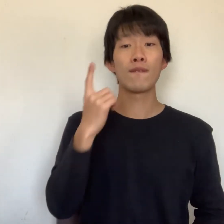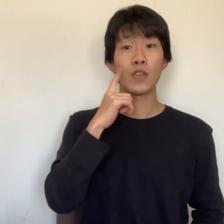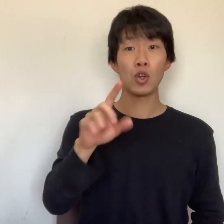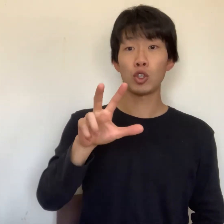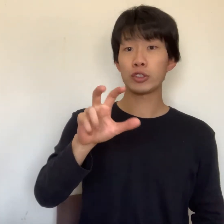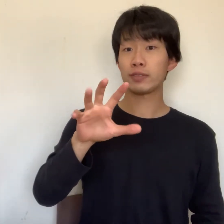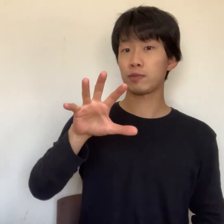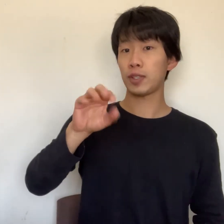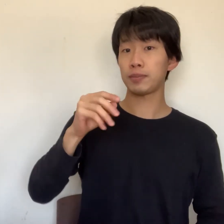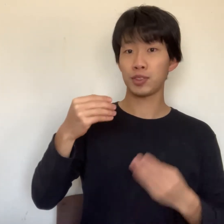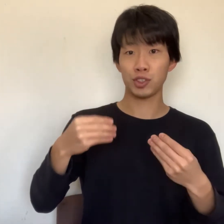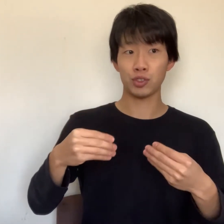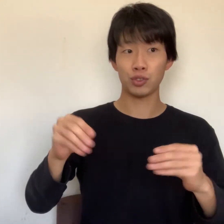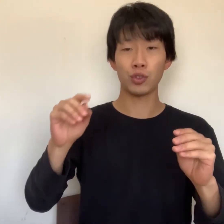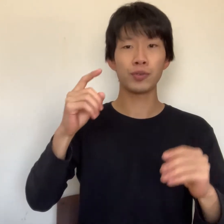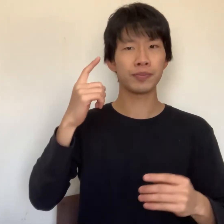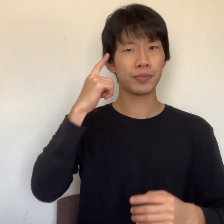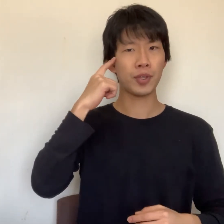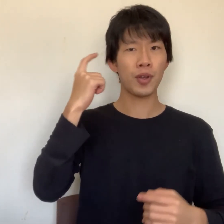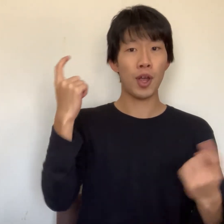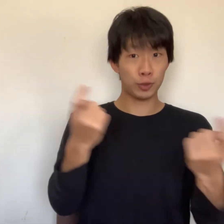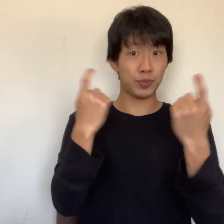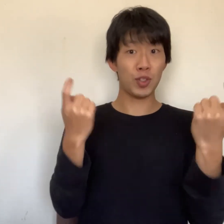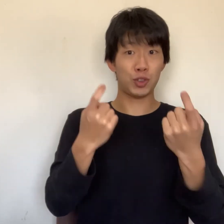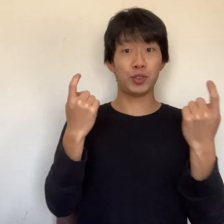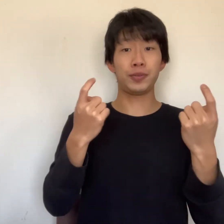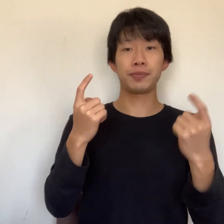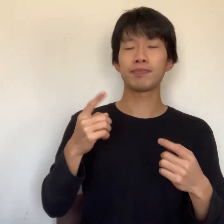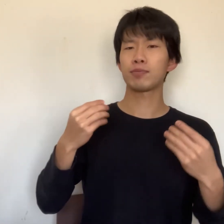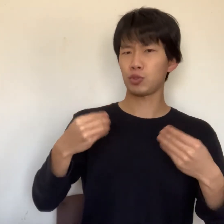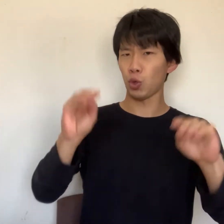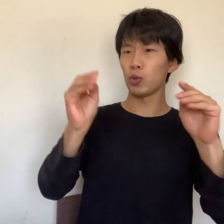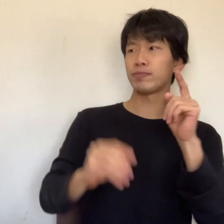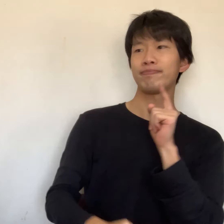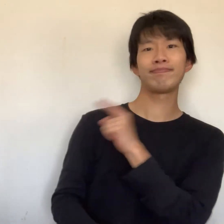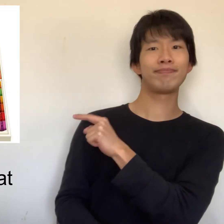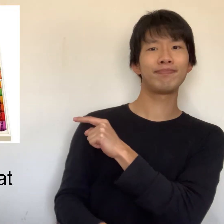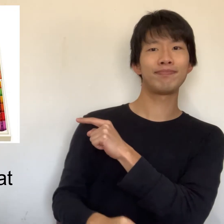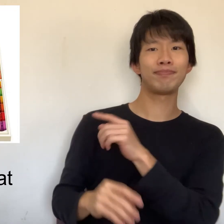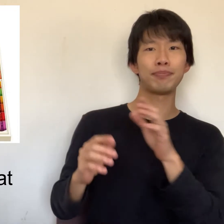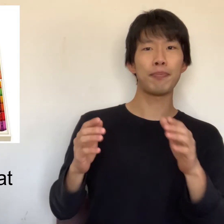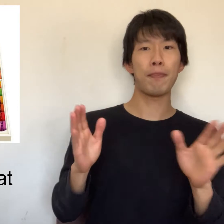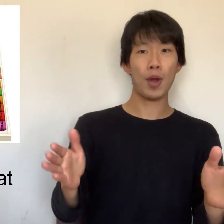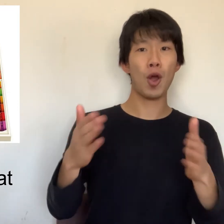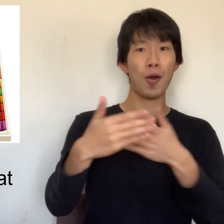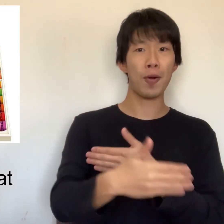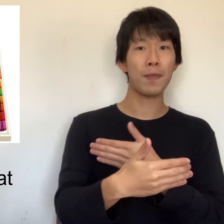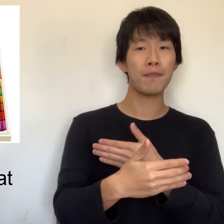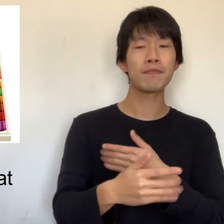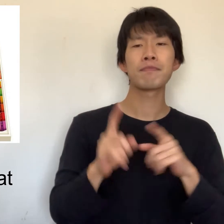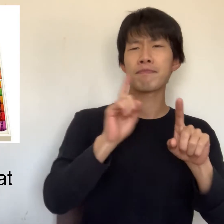To commemorate 350 varieties and the 45th anniversary of KitKat in 2019, this box was sold!